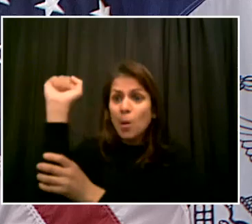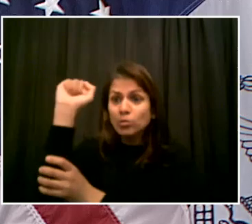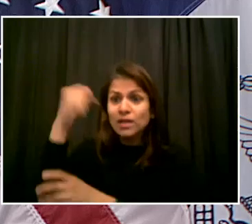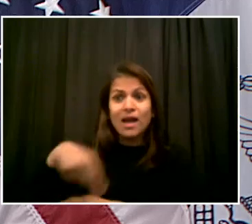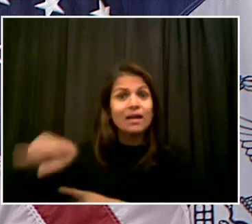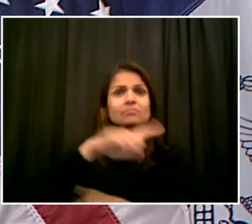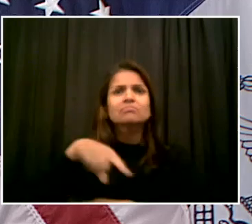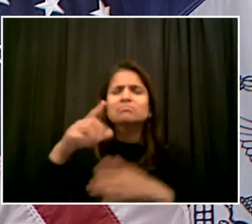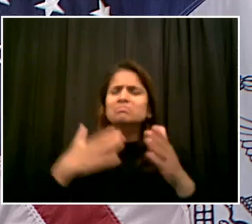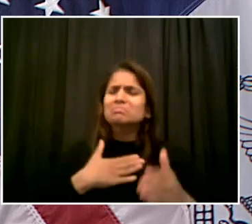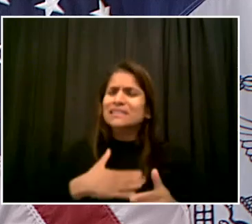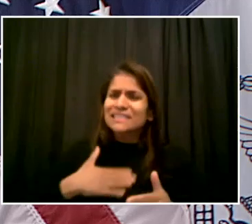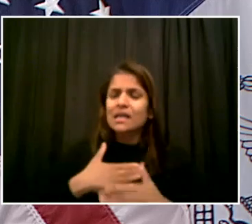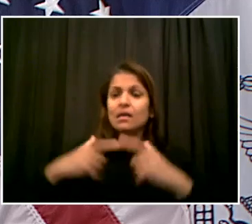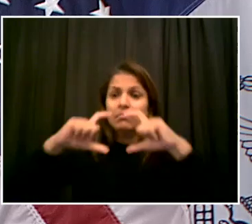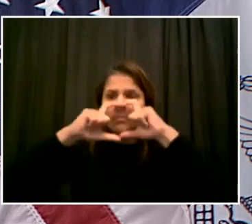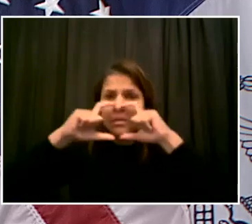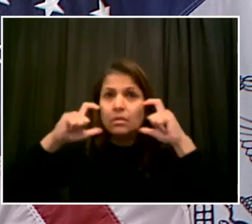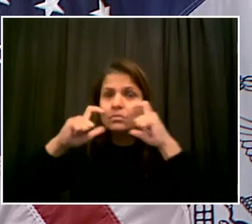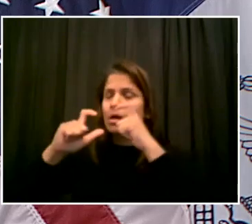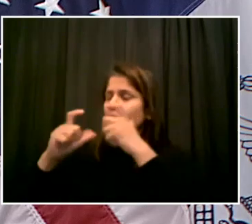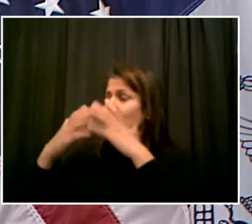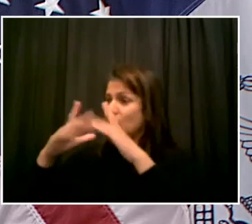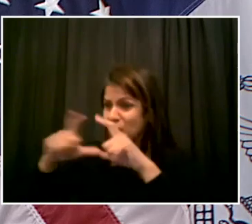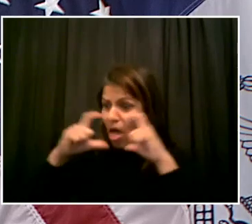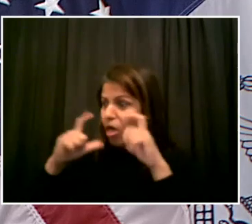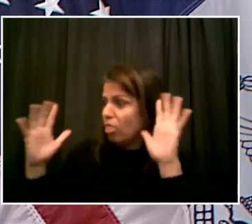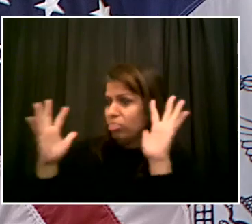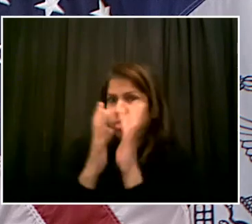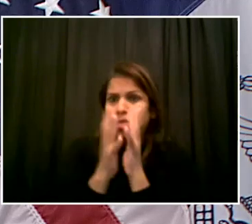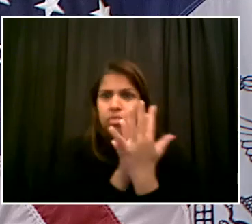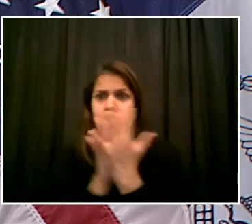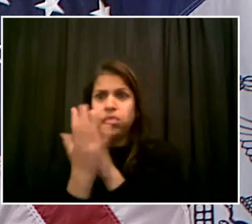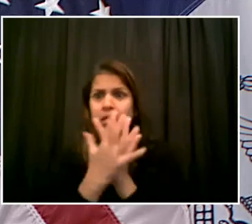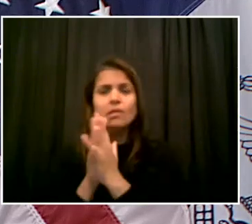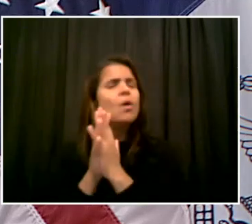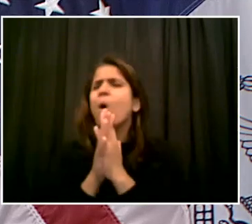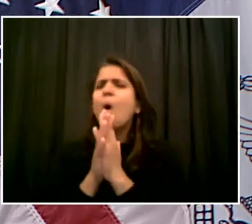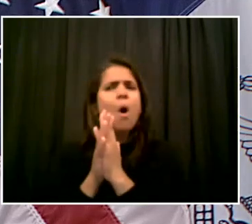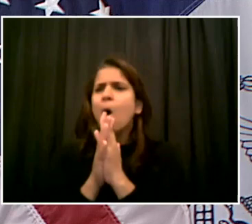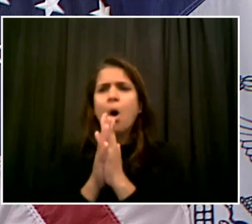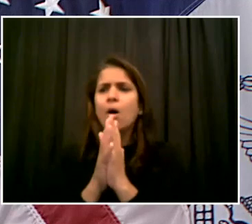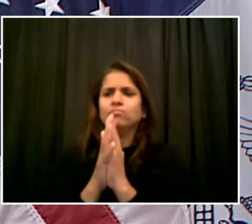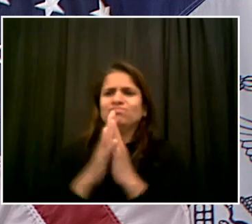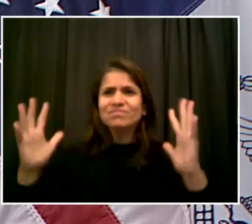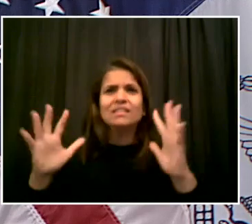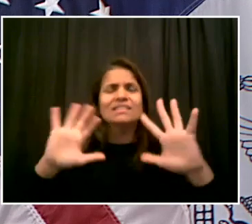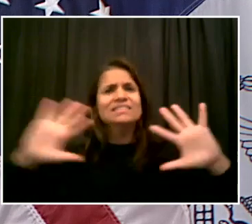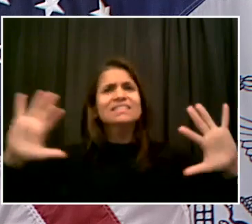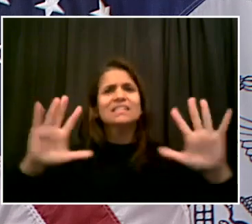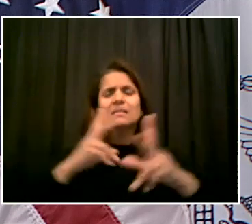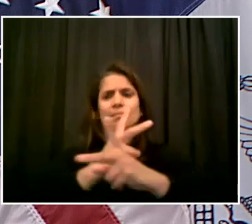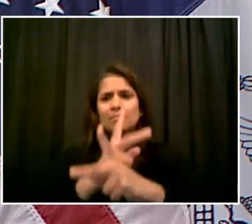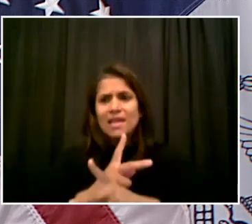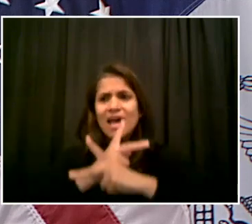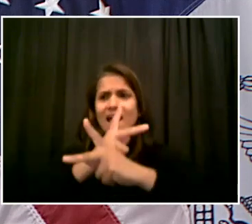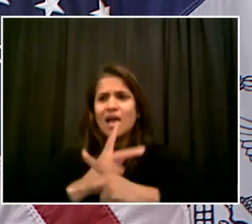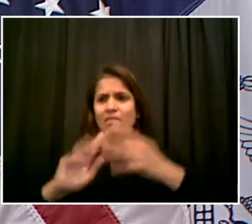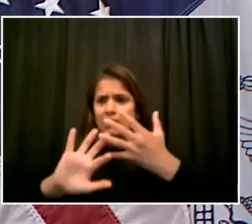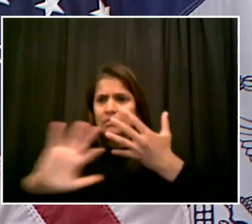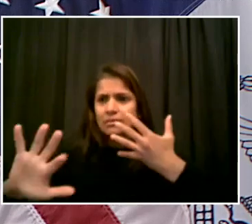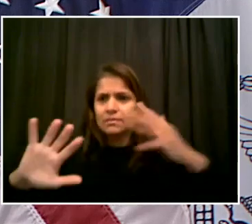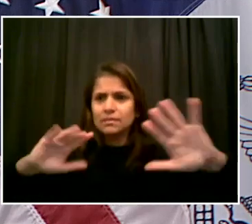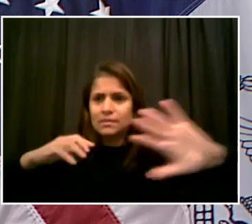THEY ARE NOT